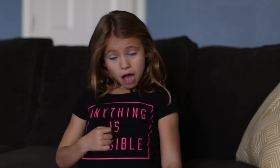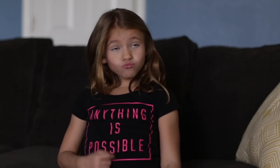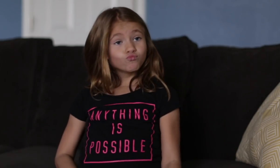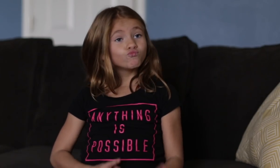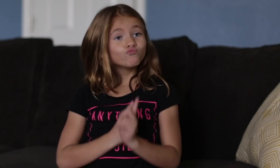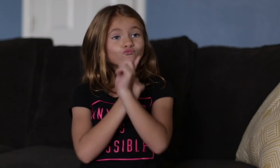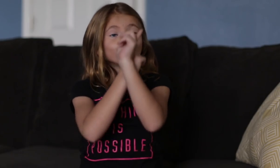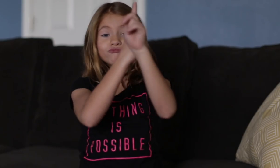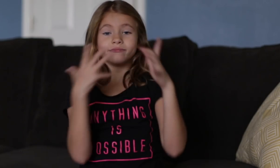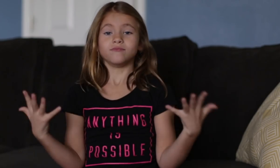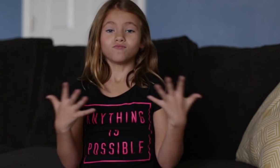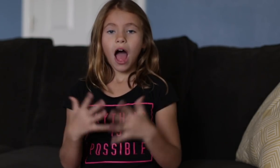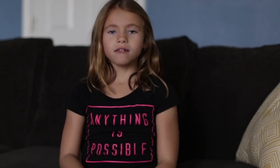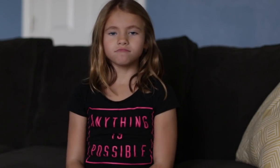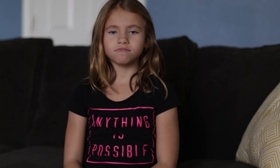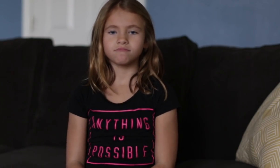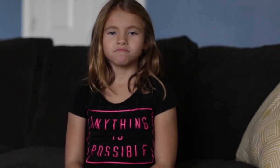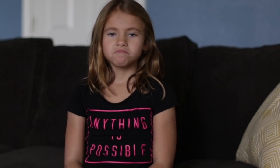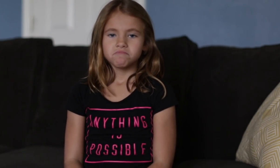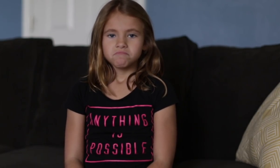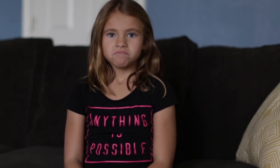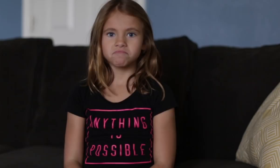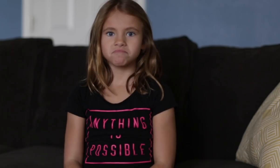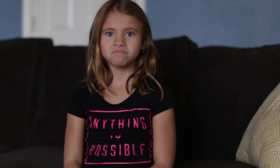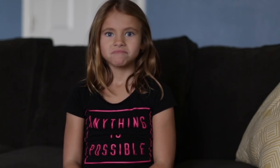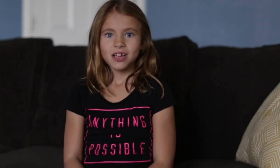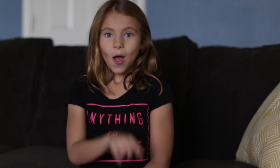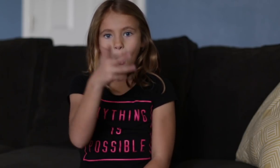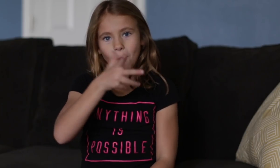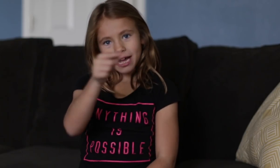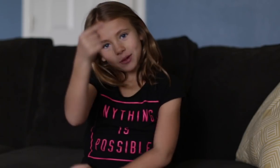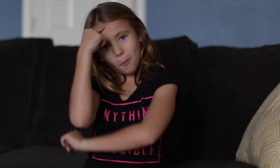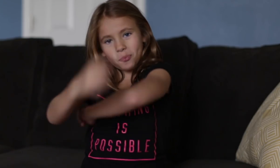Guess what I want to be? What do you think?